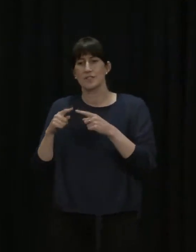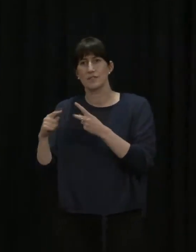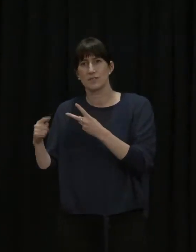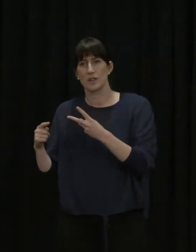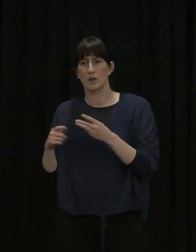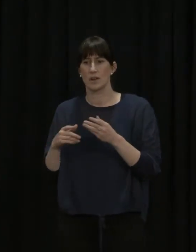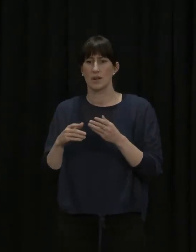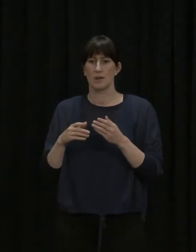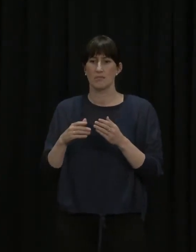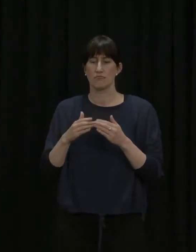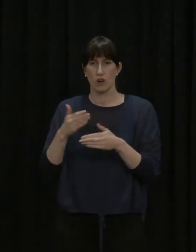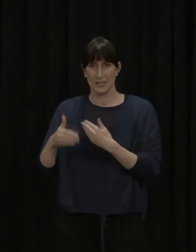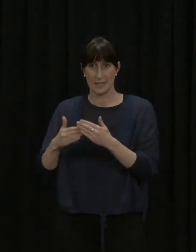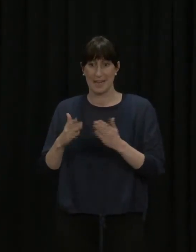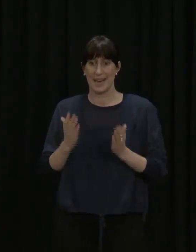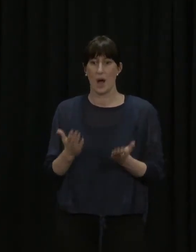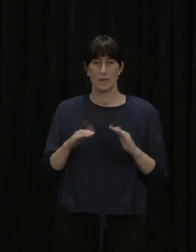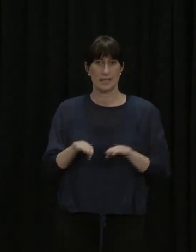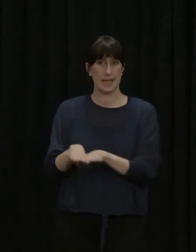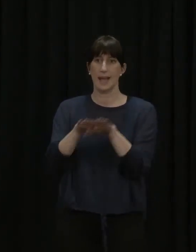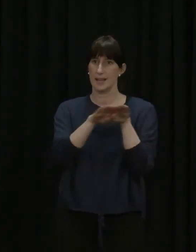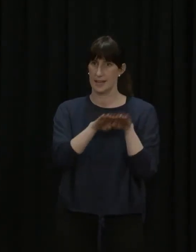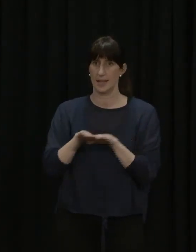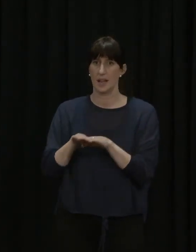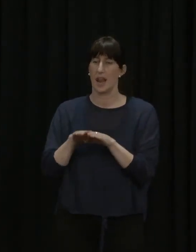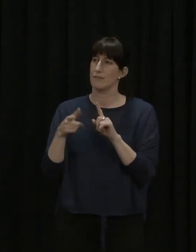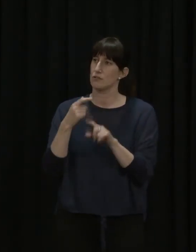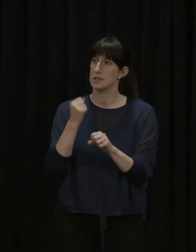And I just go into that? There are different exemption processes that have been put in place as we rolled out required